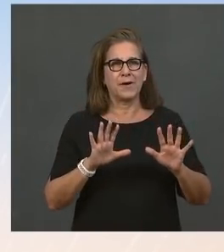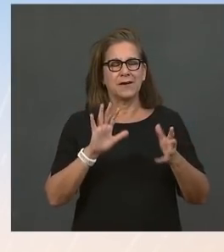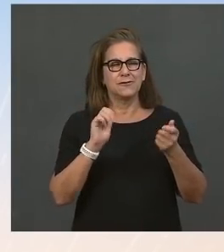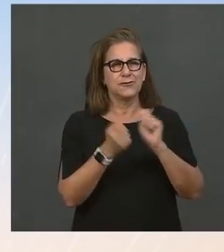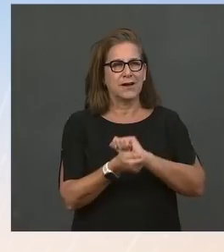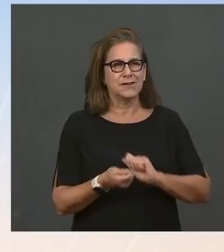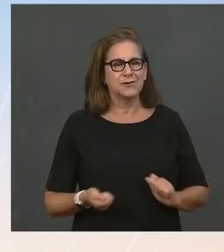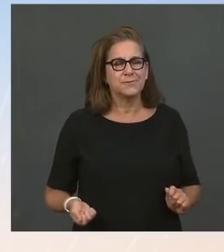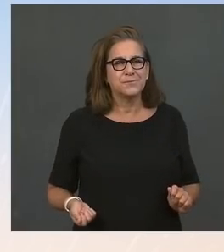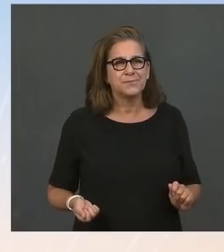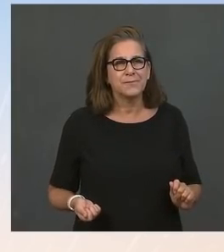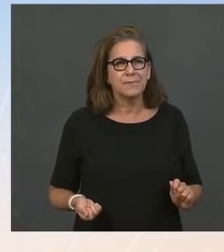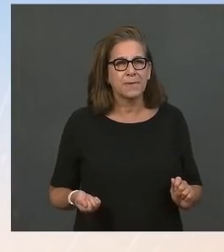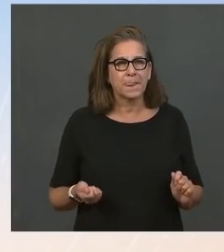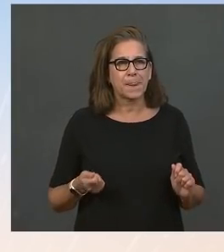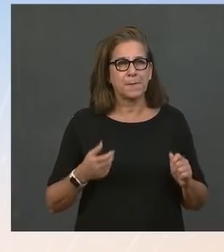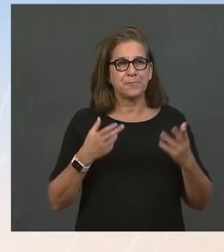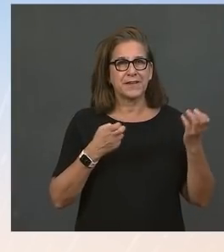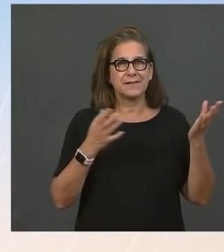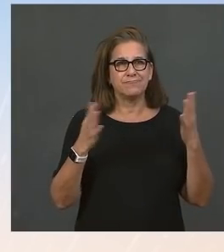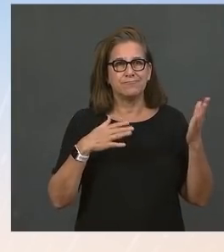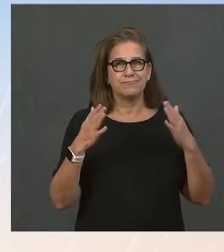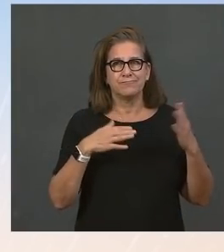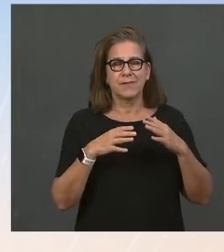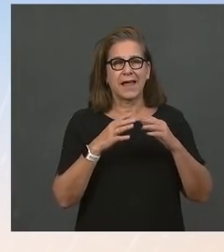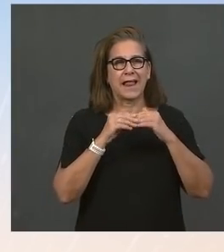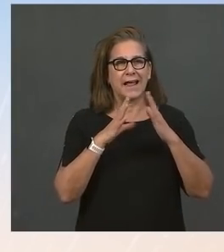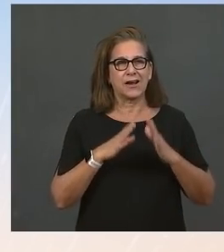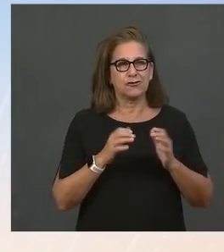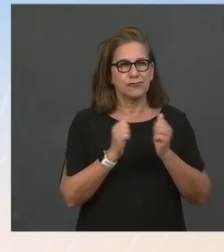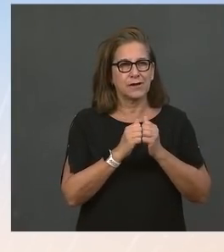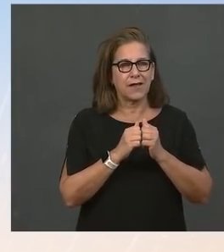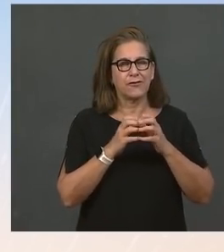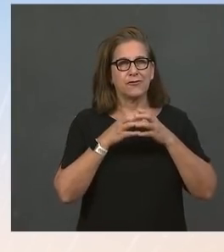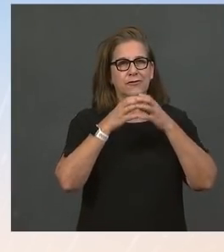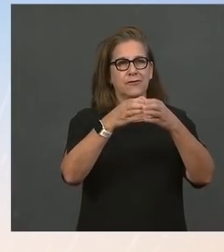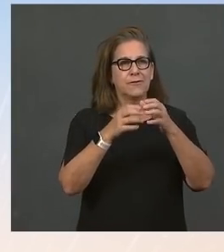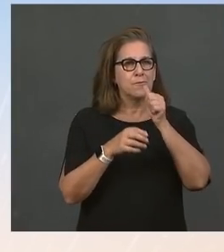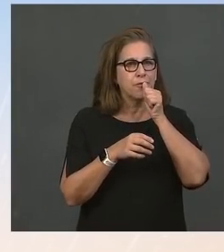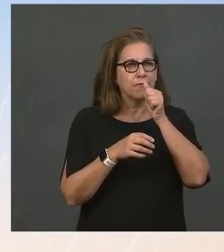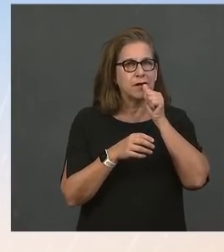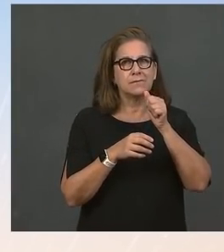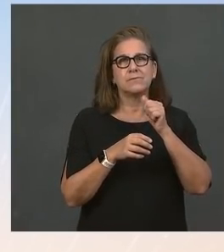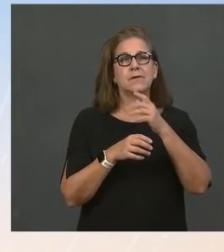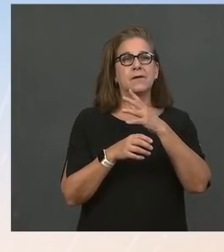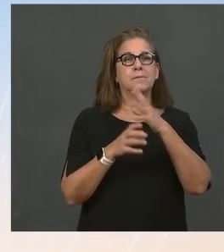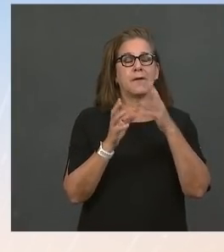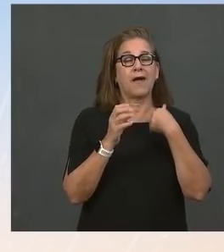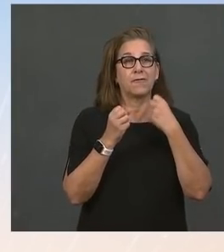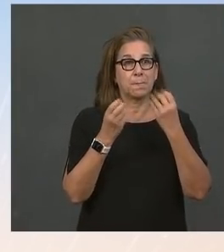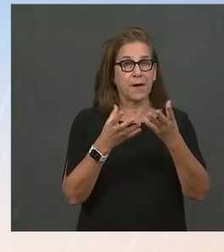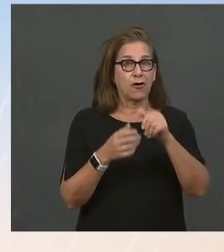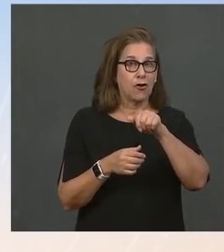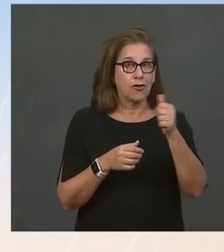And as you heard him say last night, he's confident that we can get this passed and get the biggest climate bill passed through Congress in the -- in the near term.